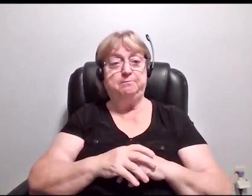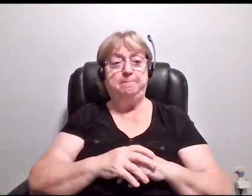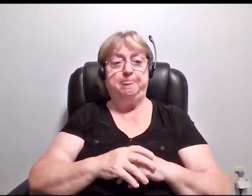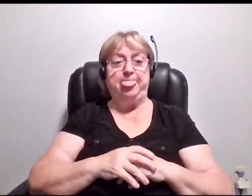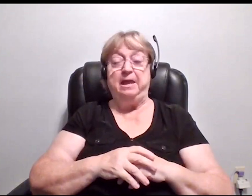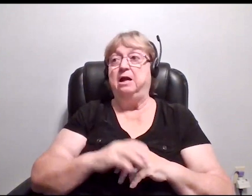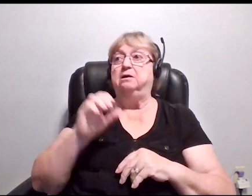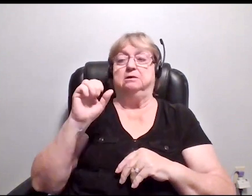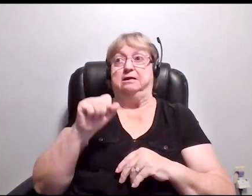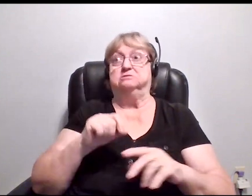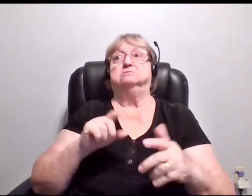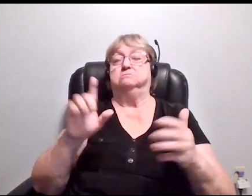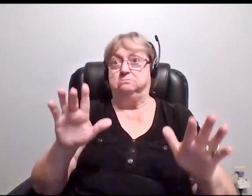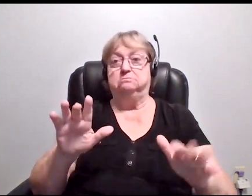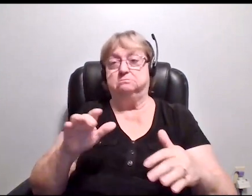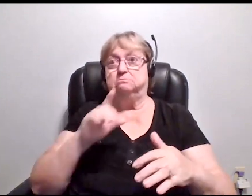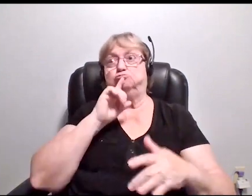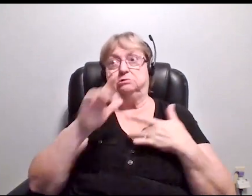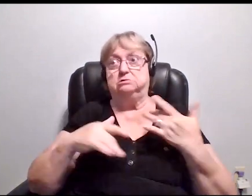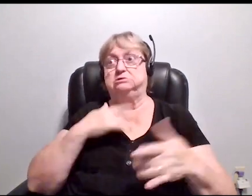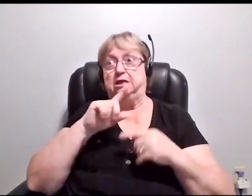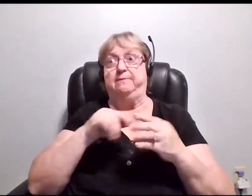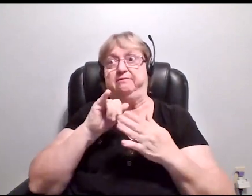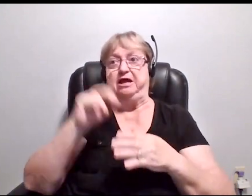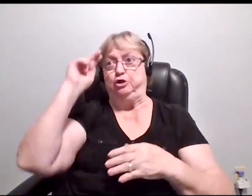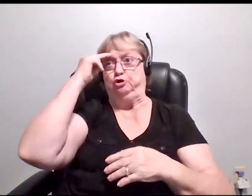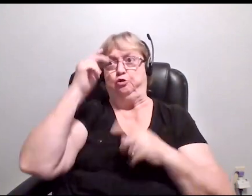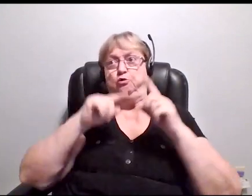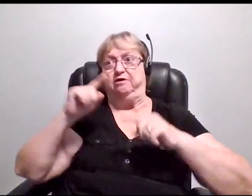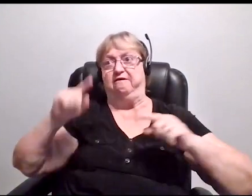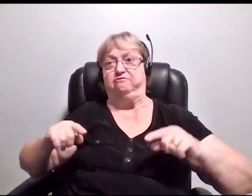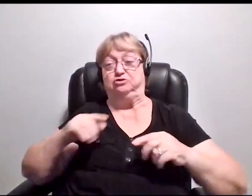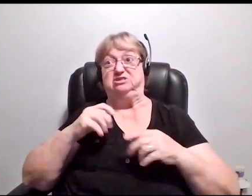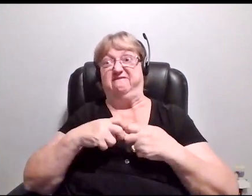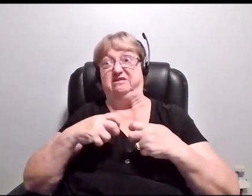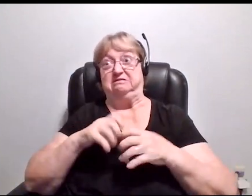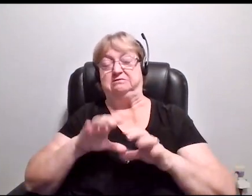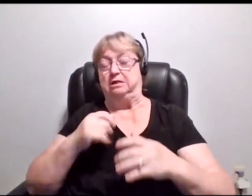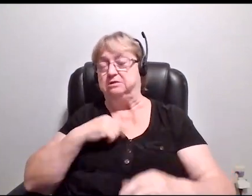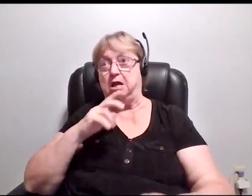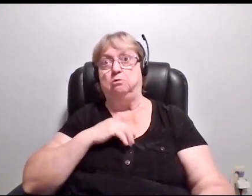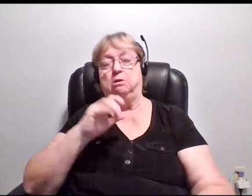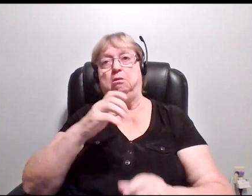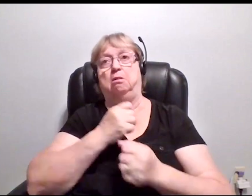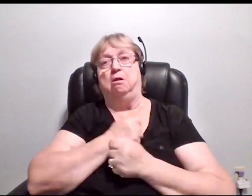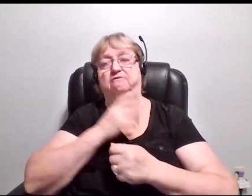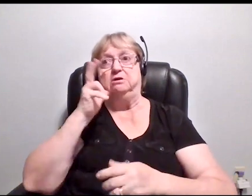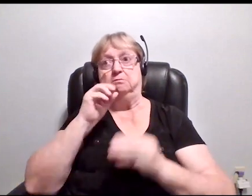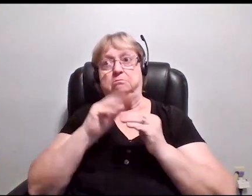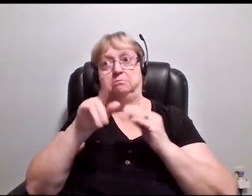Yes. A, I'm really excited about this neurodiverse physics class. That sounds awesome. I would love to hear more about that in the future.